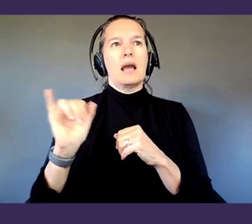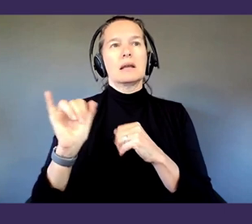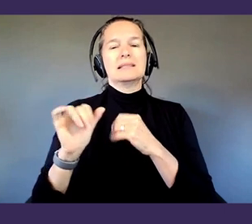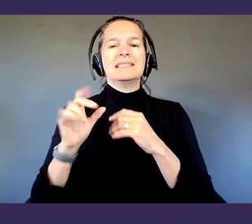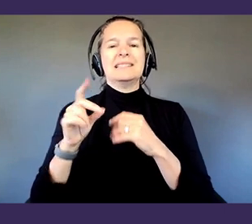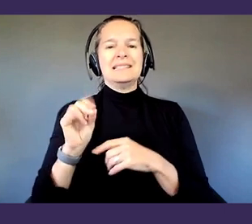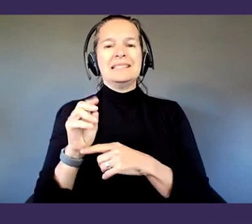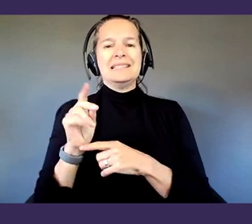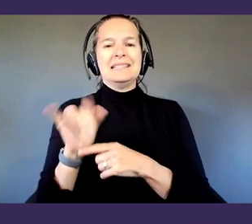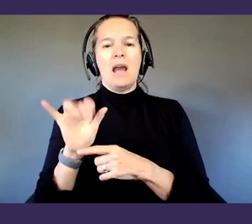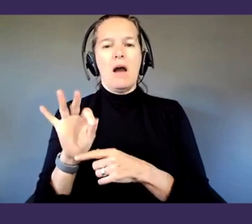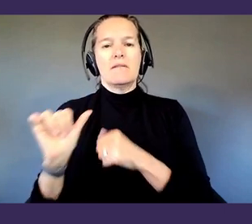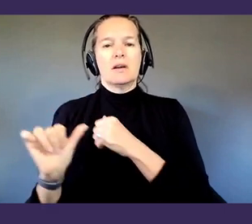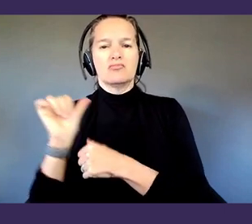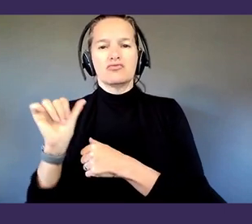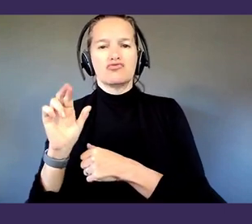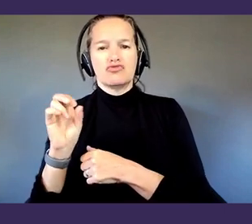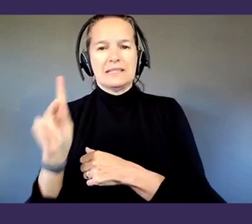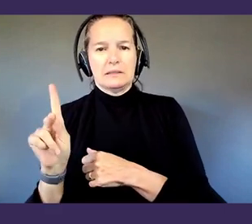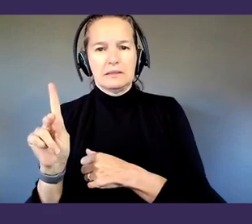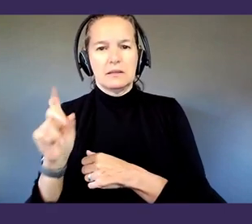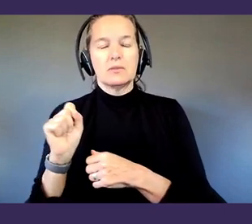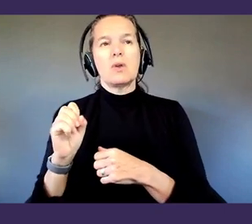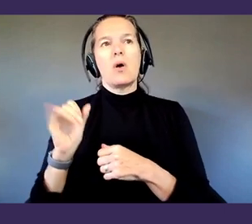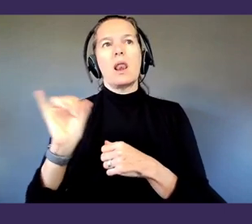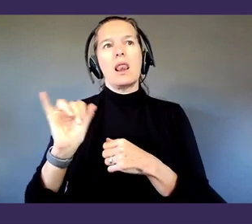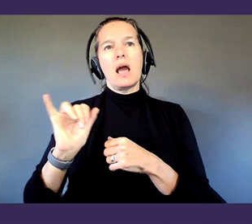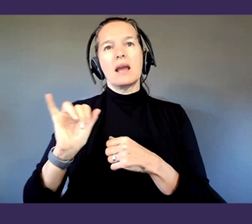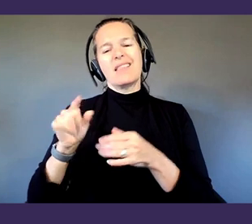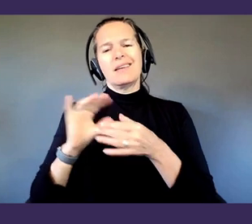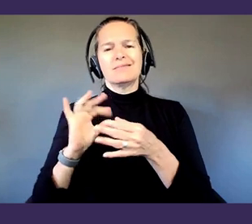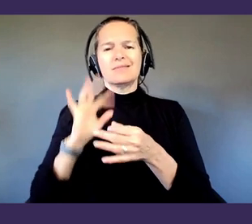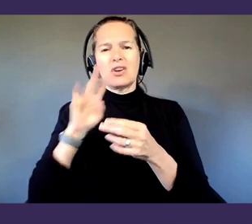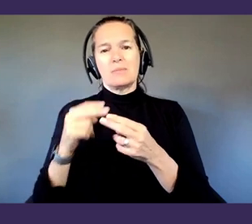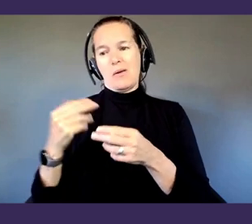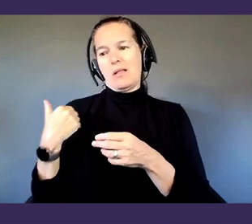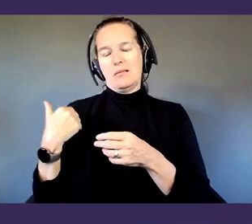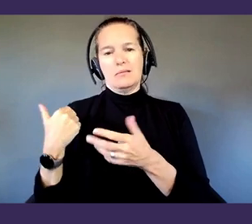or you all sort of discovered in the last question, that mistakes are part of the human experience.